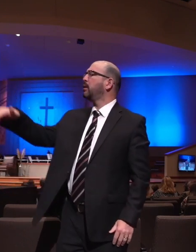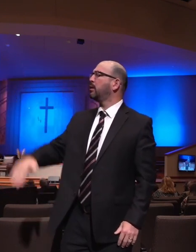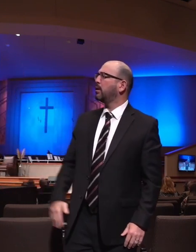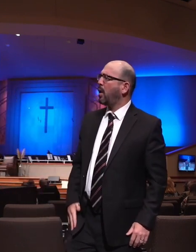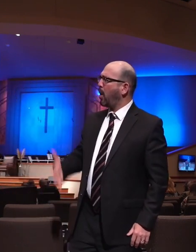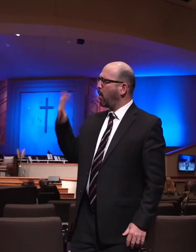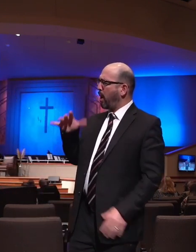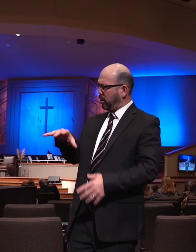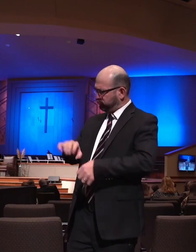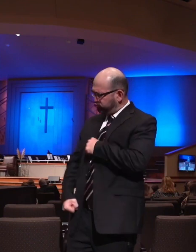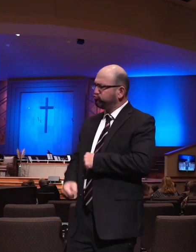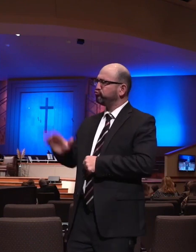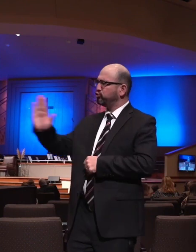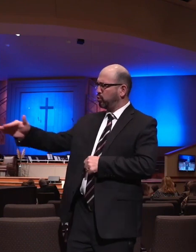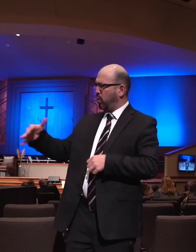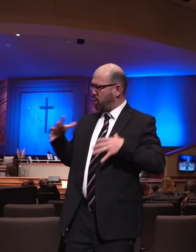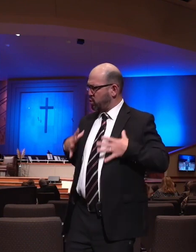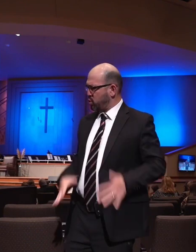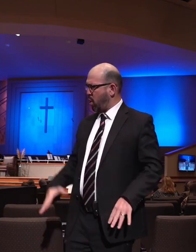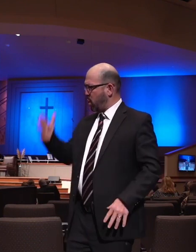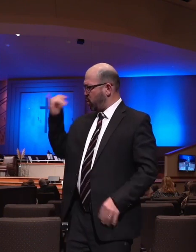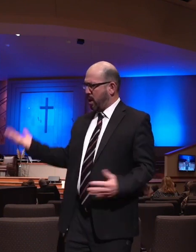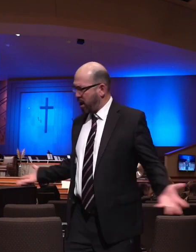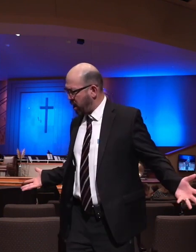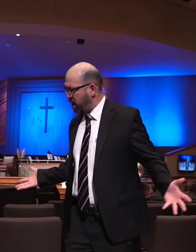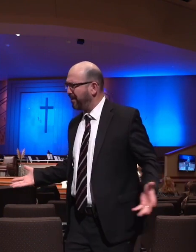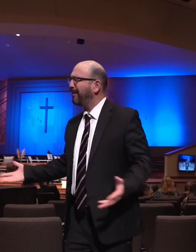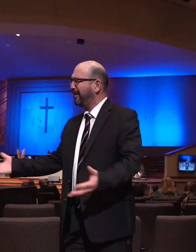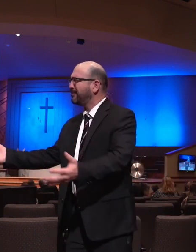hast thou rent thy clothes let him come now to me